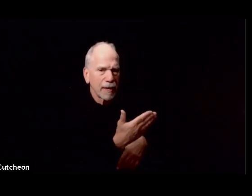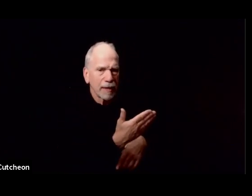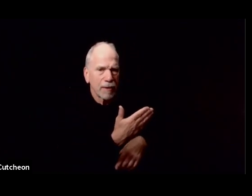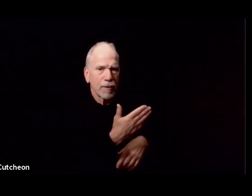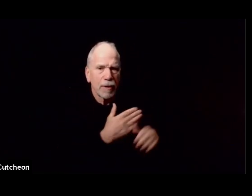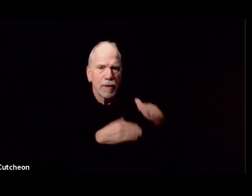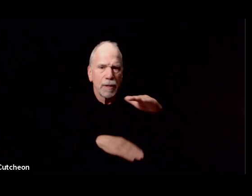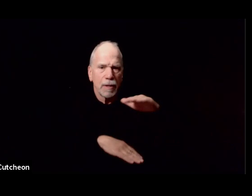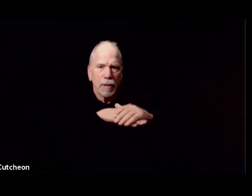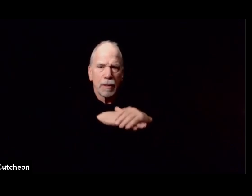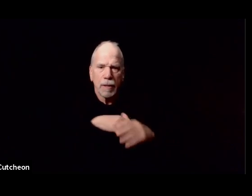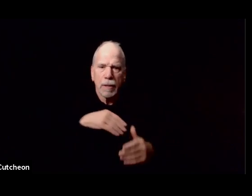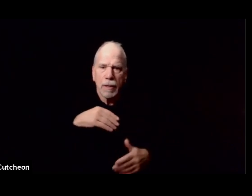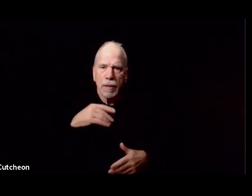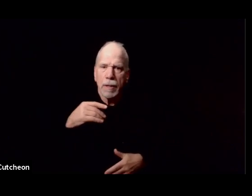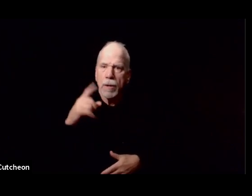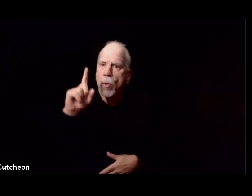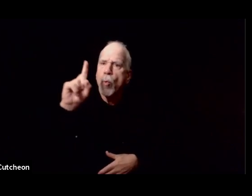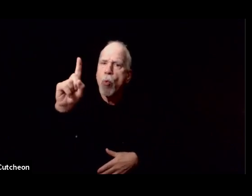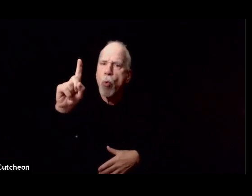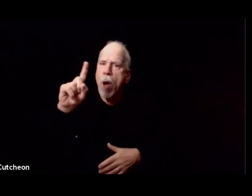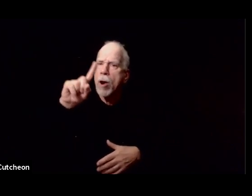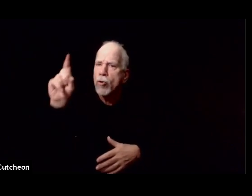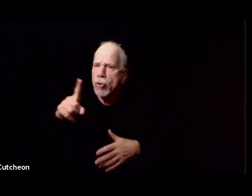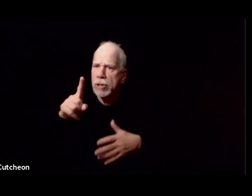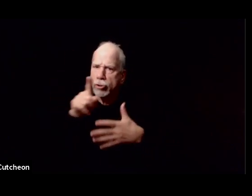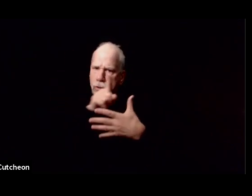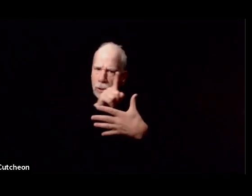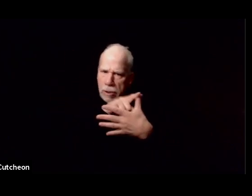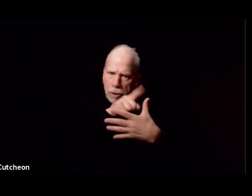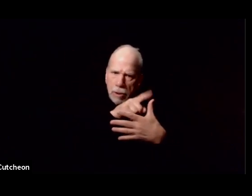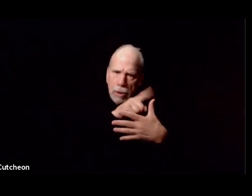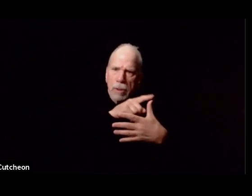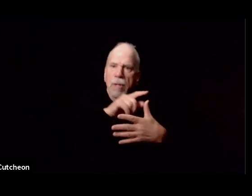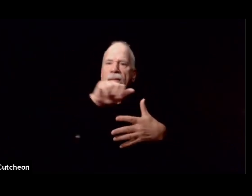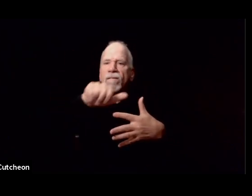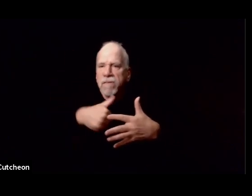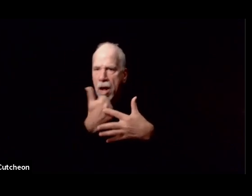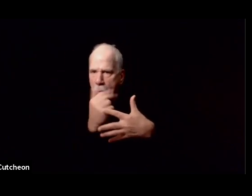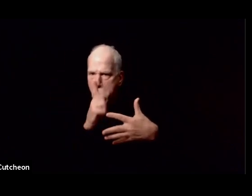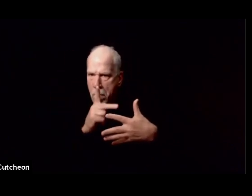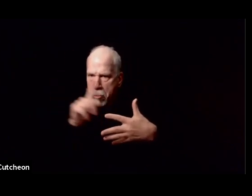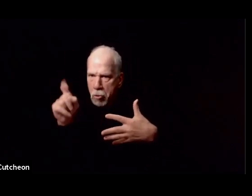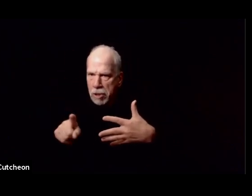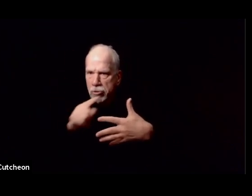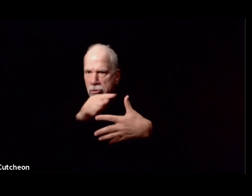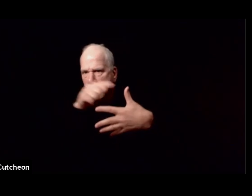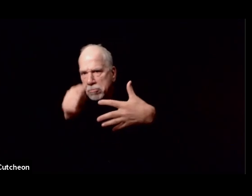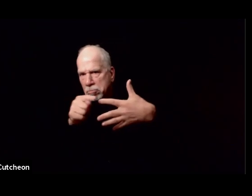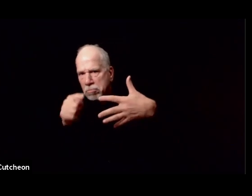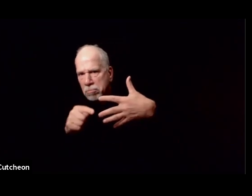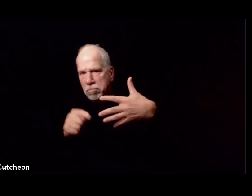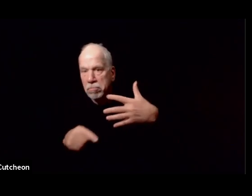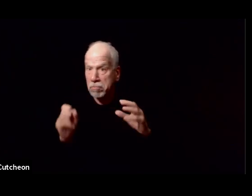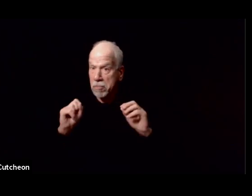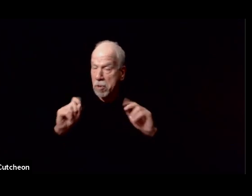from each outlet so we can get to as many as possible. With that operator we are ready to see questions.